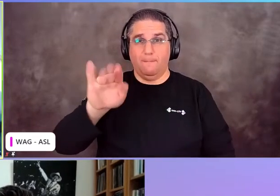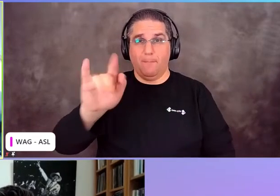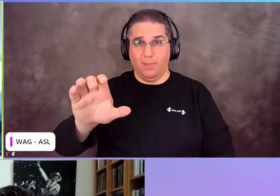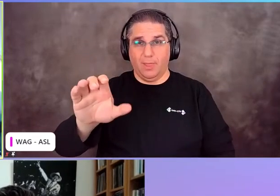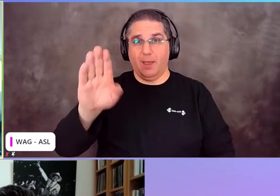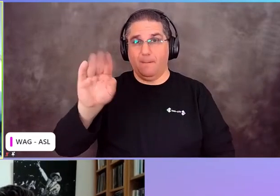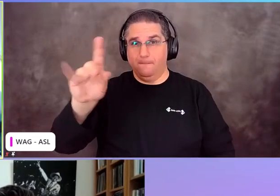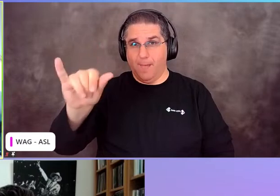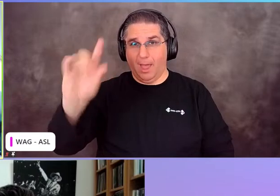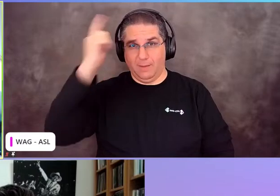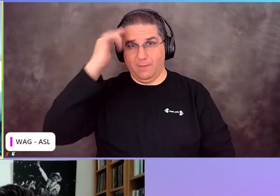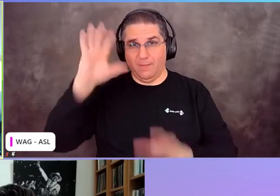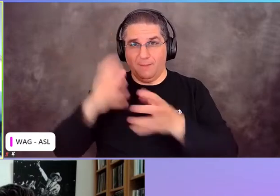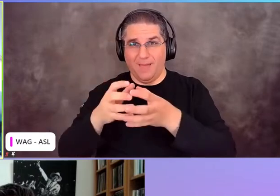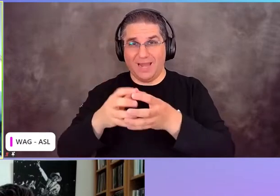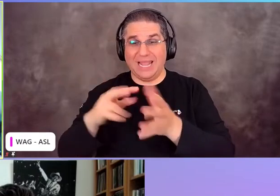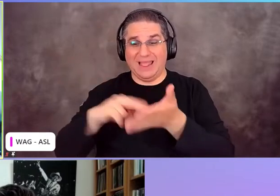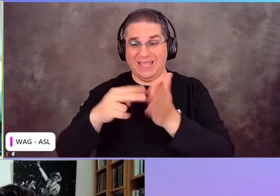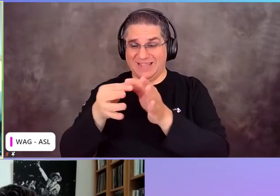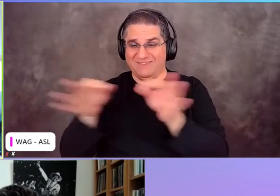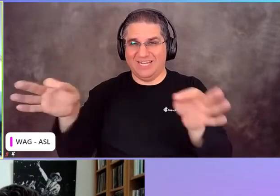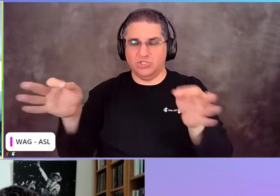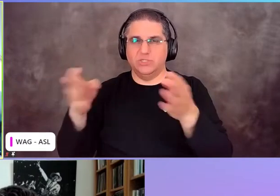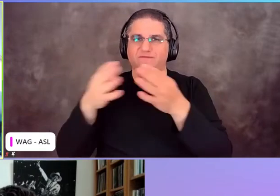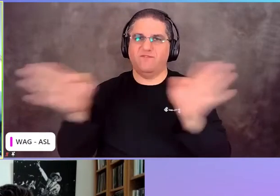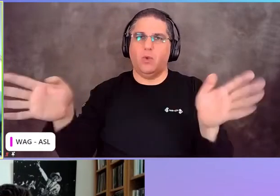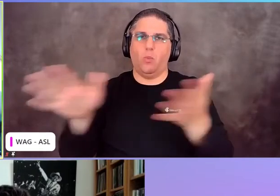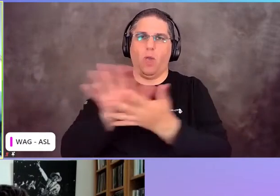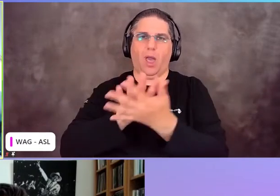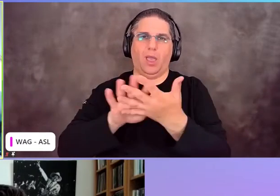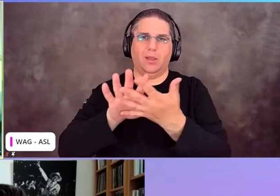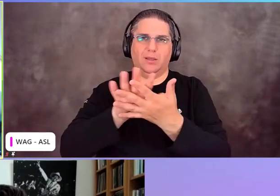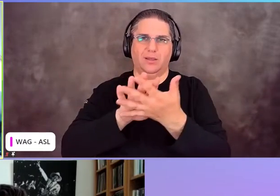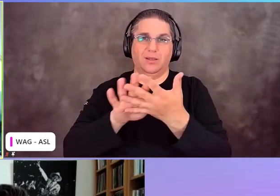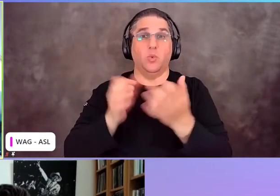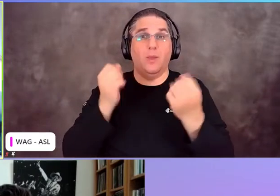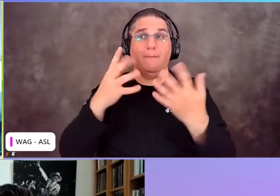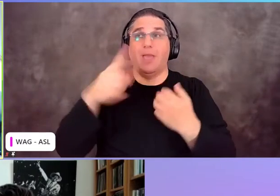difficulty is or maybe the blessing is that the destination of a public body